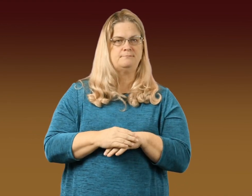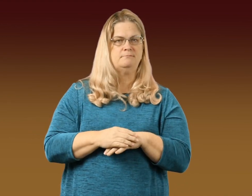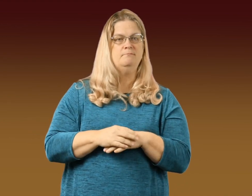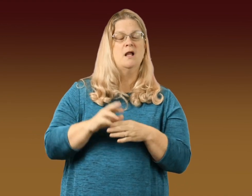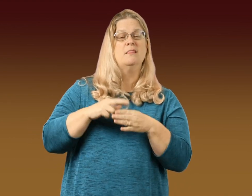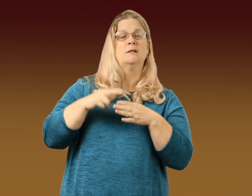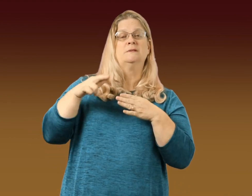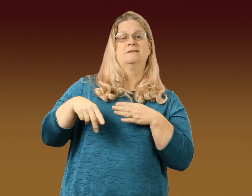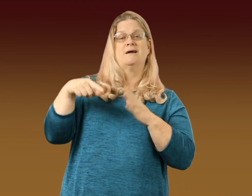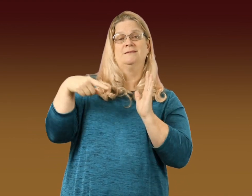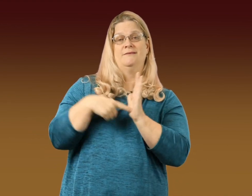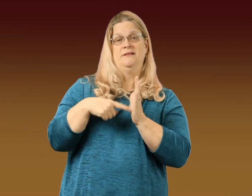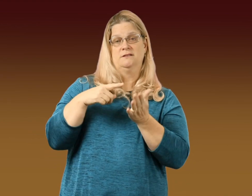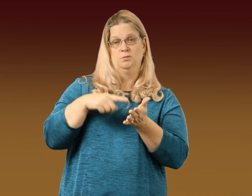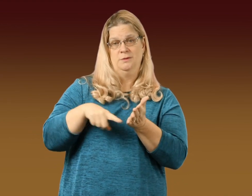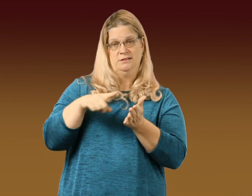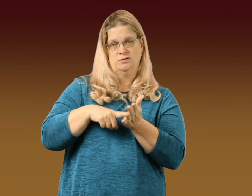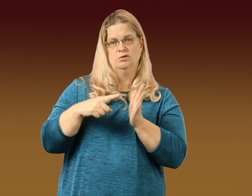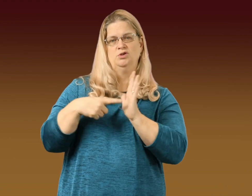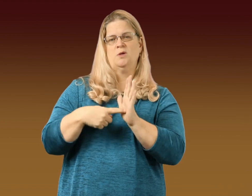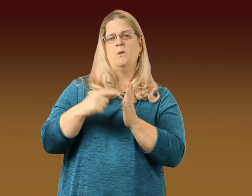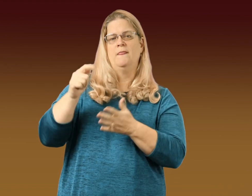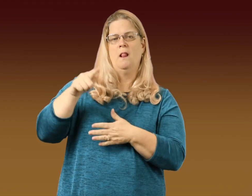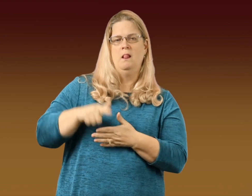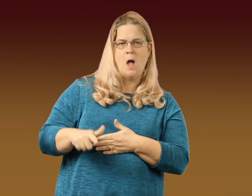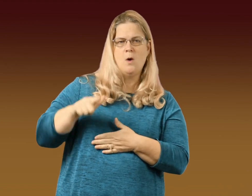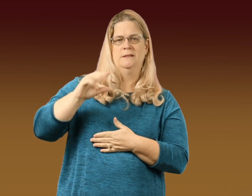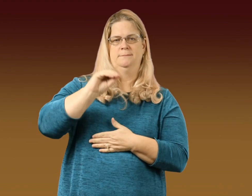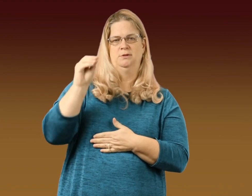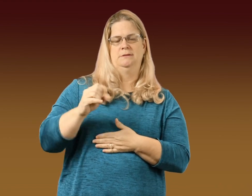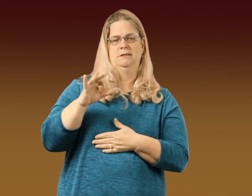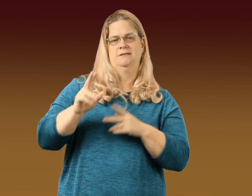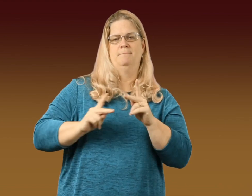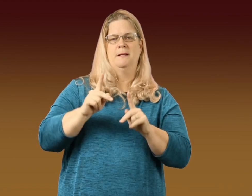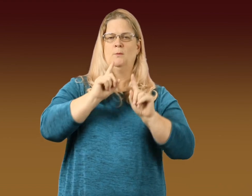The results of the research showed that the lowest percentage